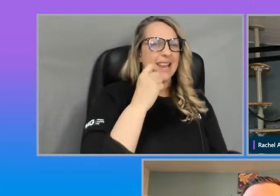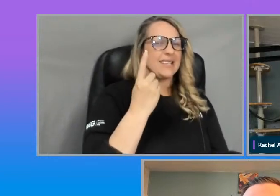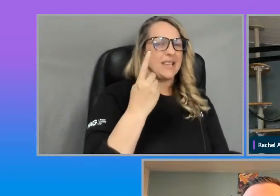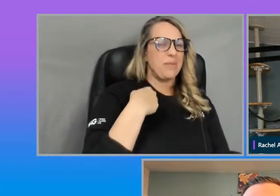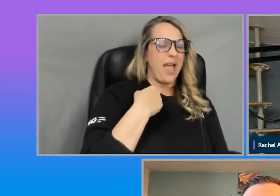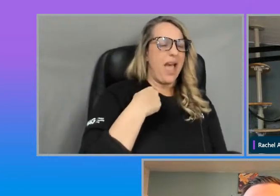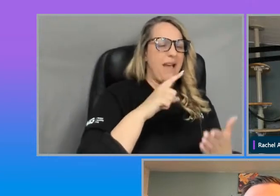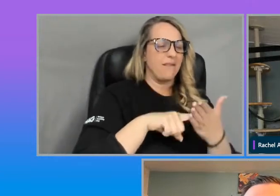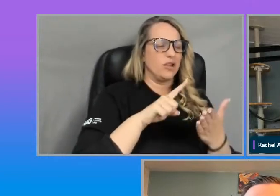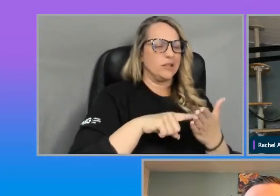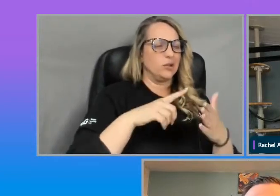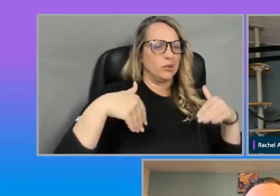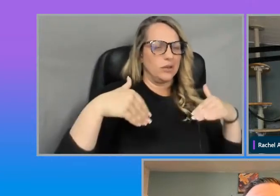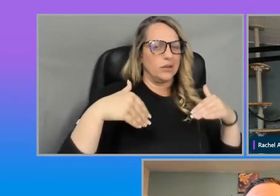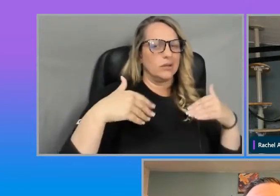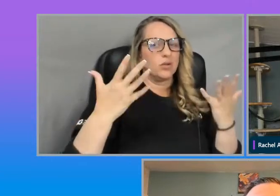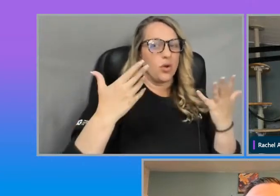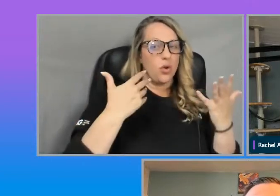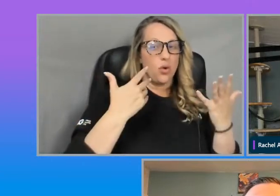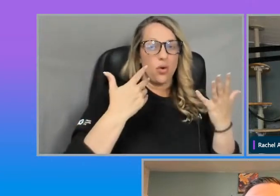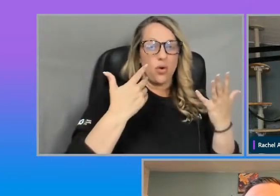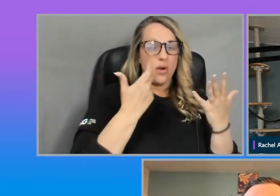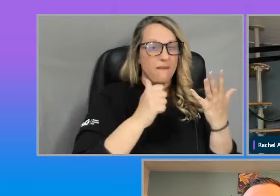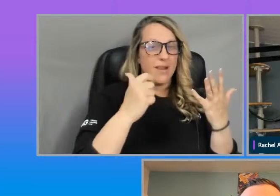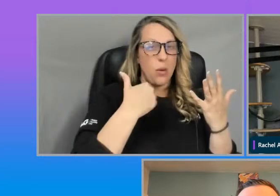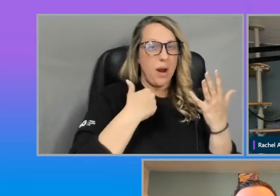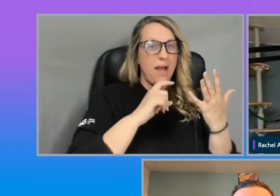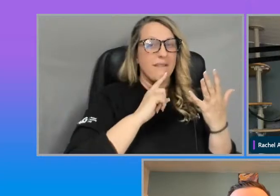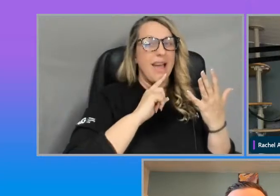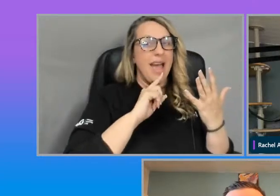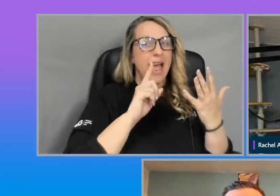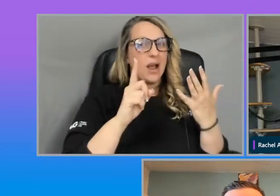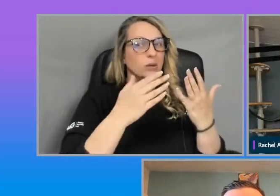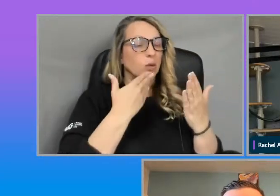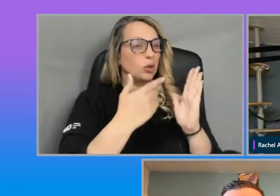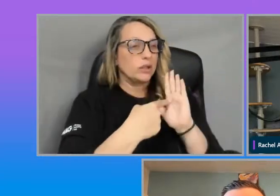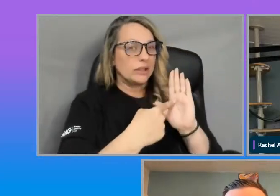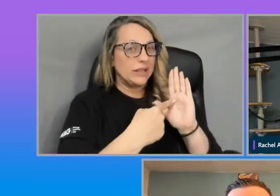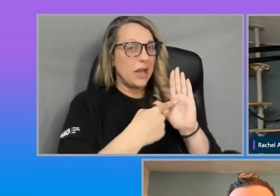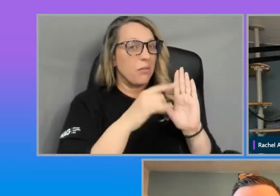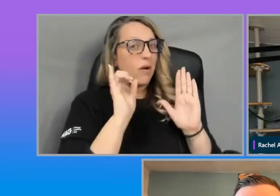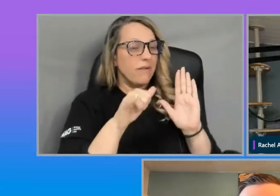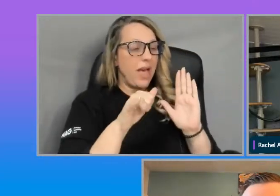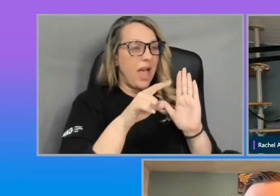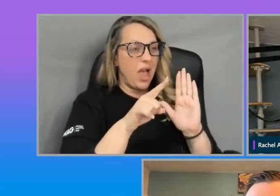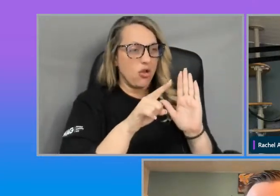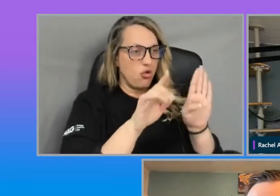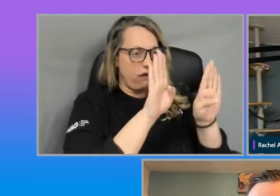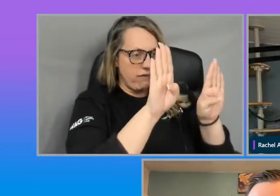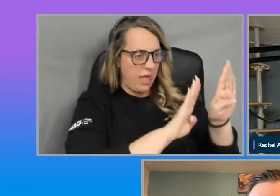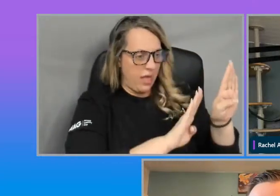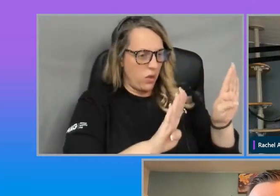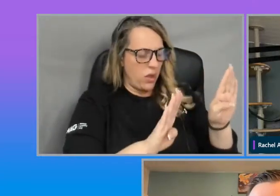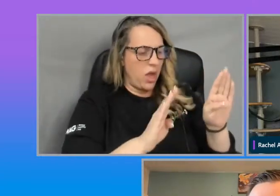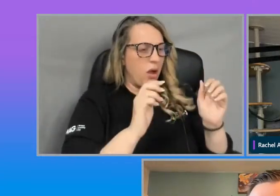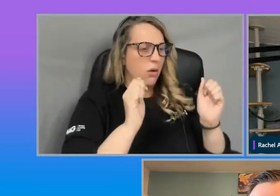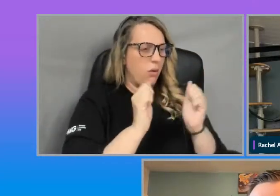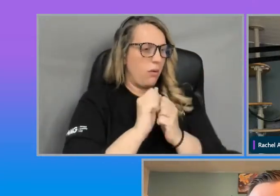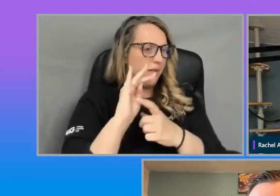something I have looked into. So do you have if anyone has an actual it has a good example of that where they've laid those